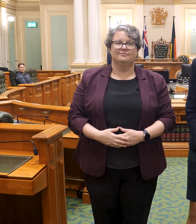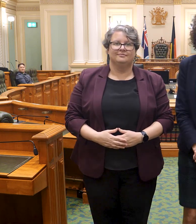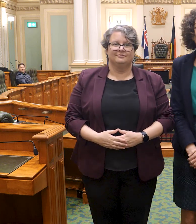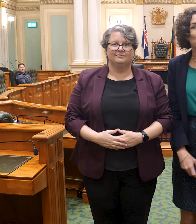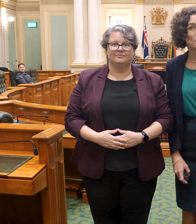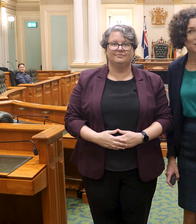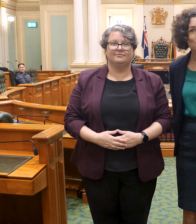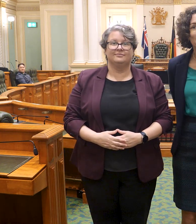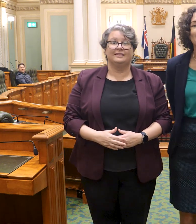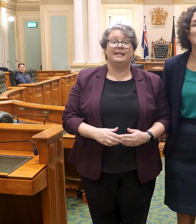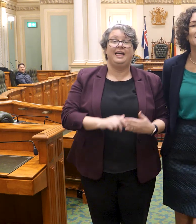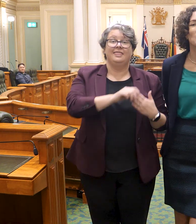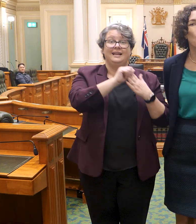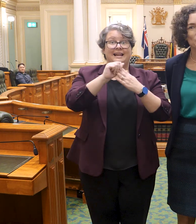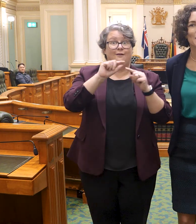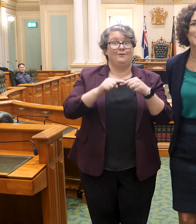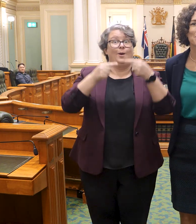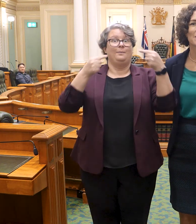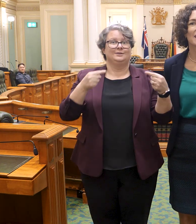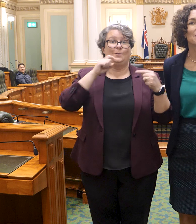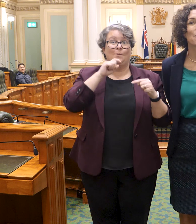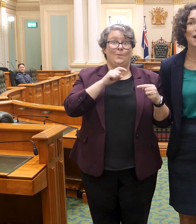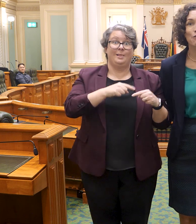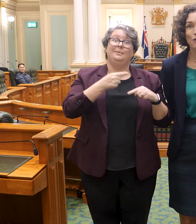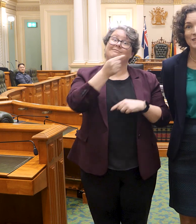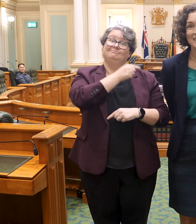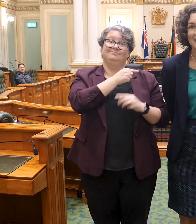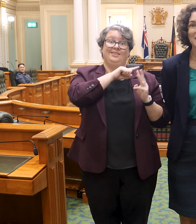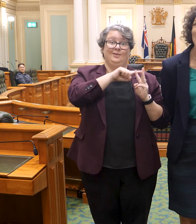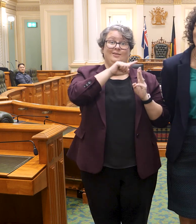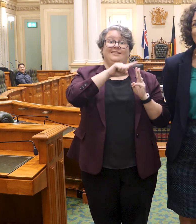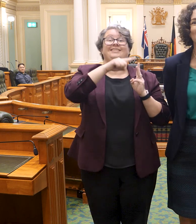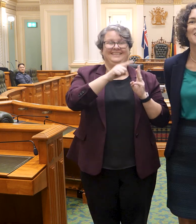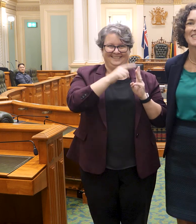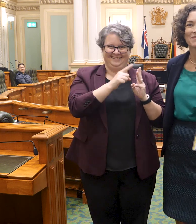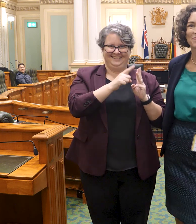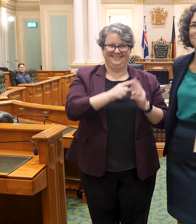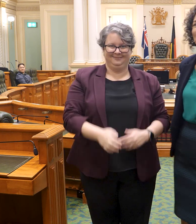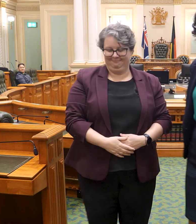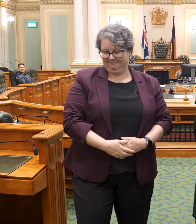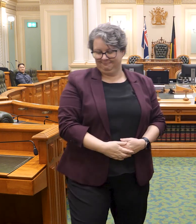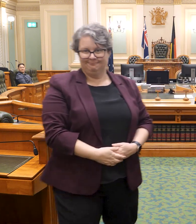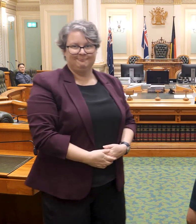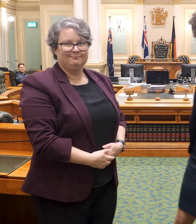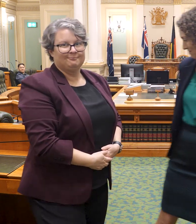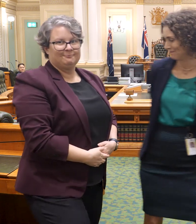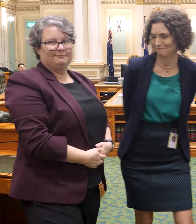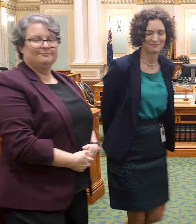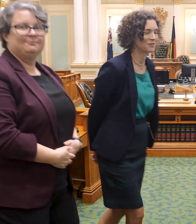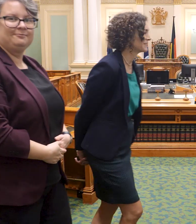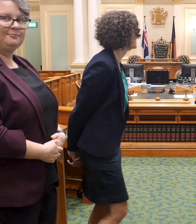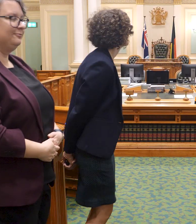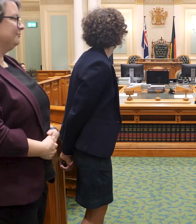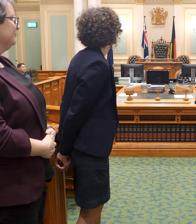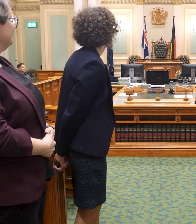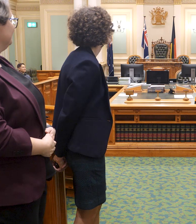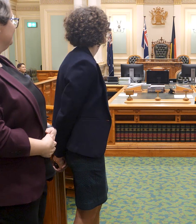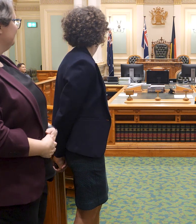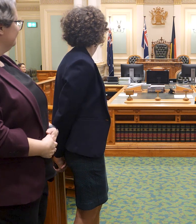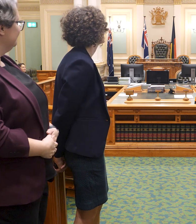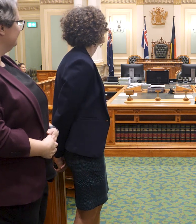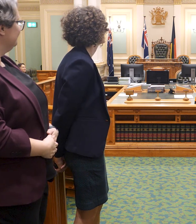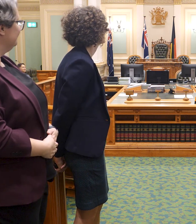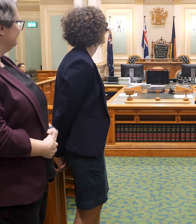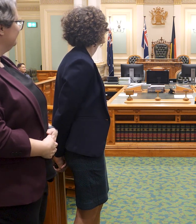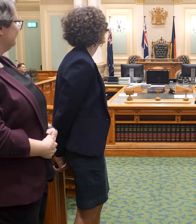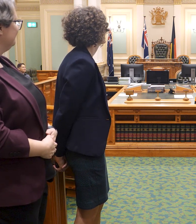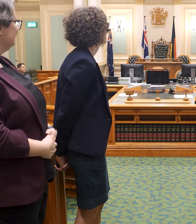The Leader of the Opposition sits opposite in that third seat on the other side.